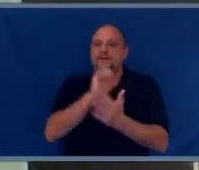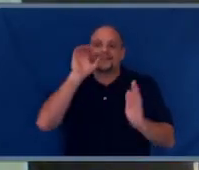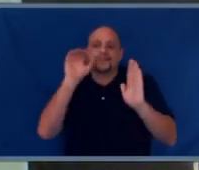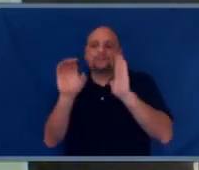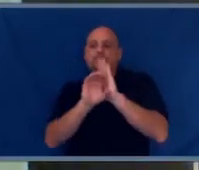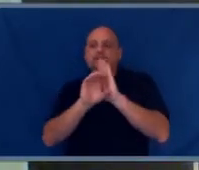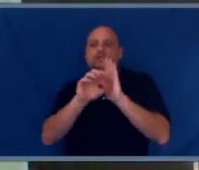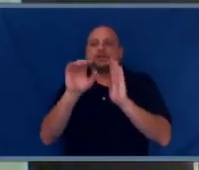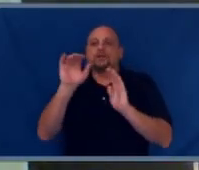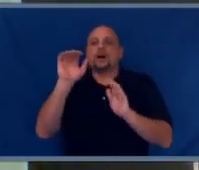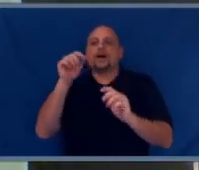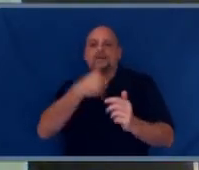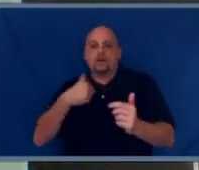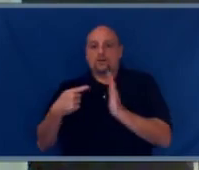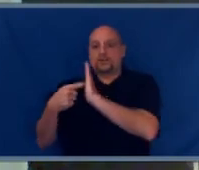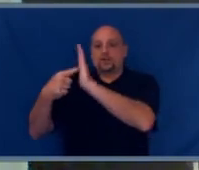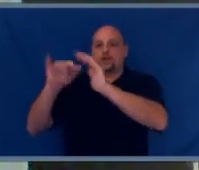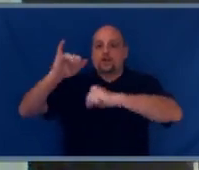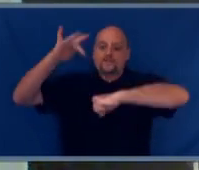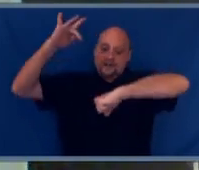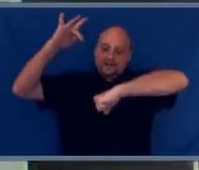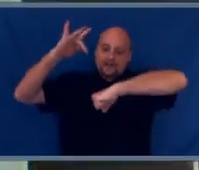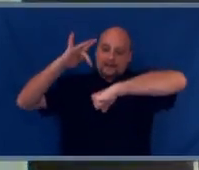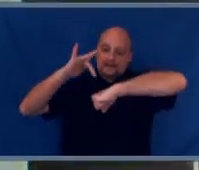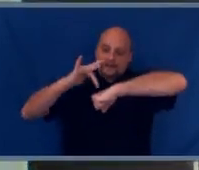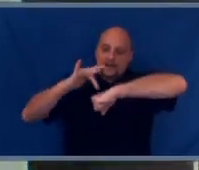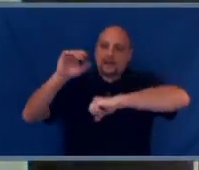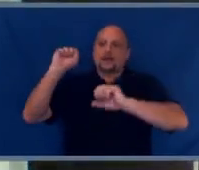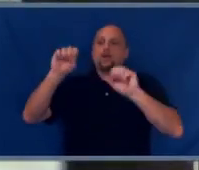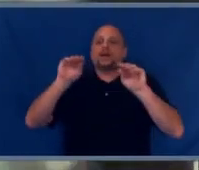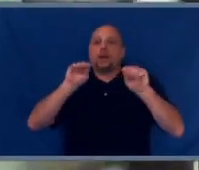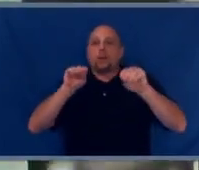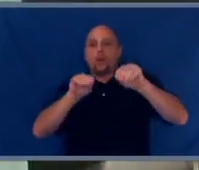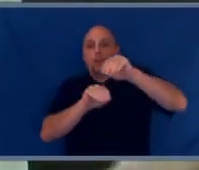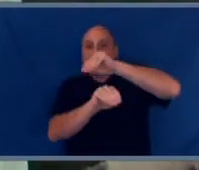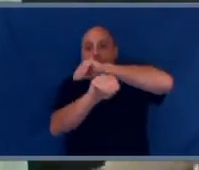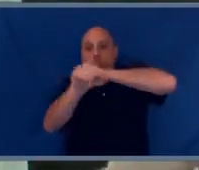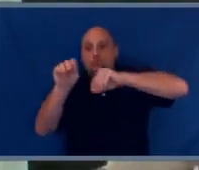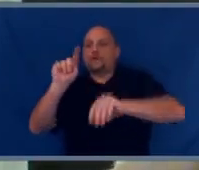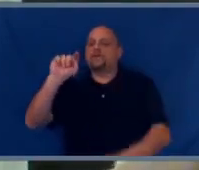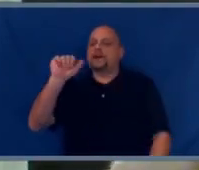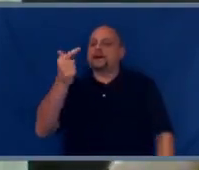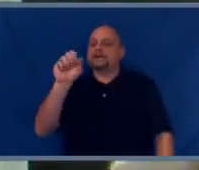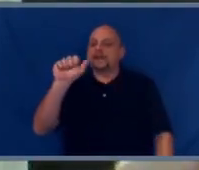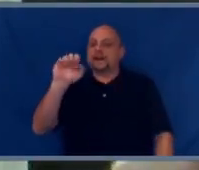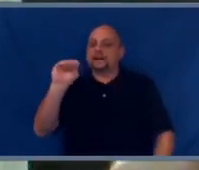THE TAG ECH. WE CAN RE ORIENTATE THE HEAD TO FACE FROM THE BOTTOM.